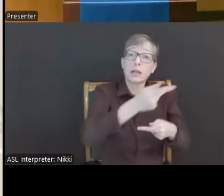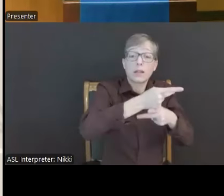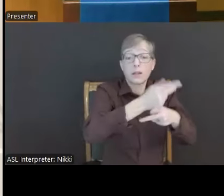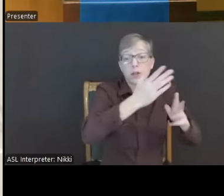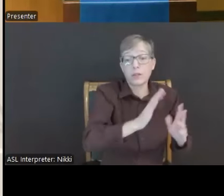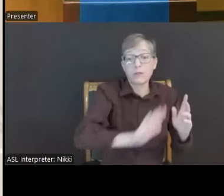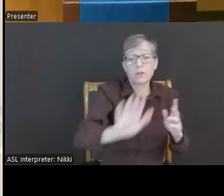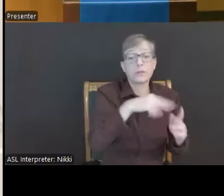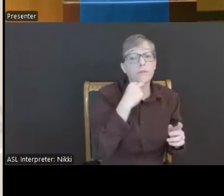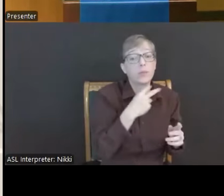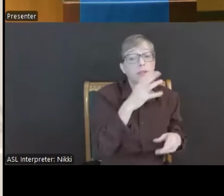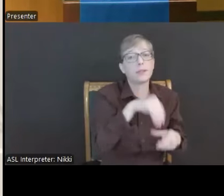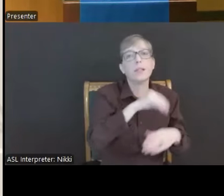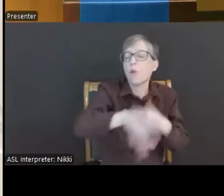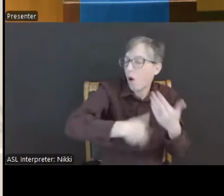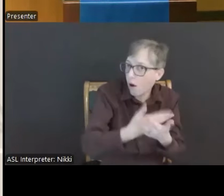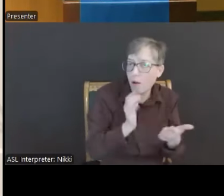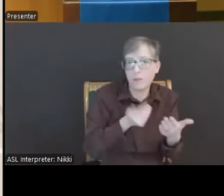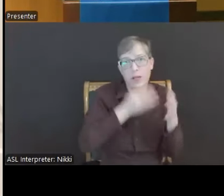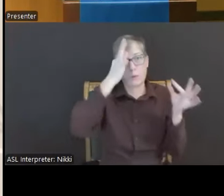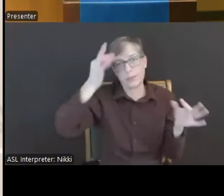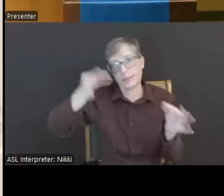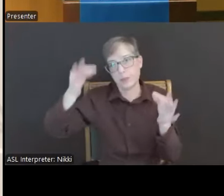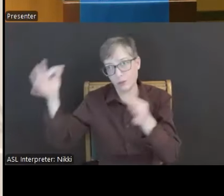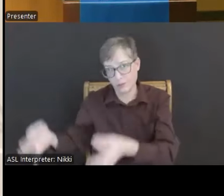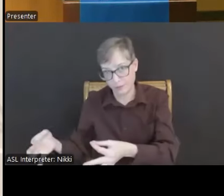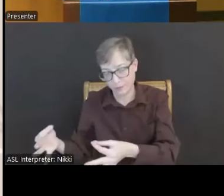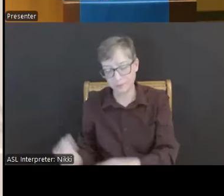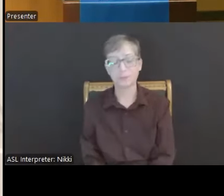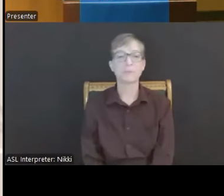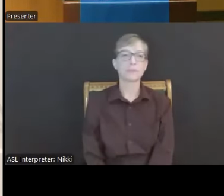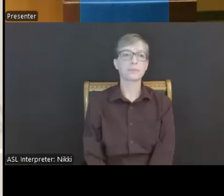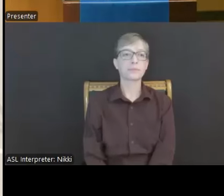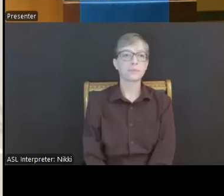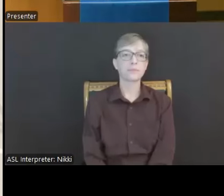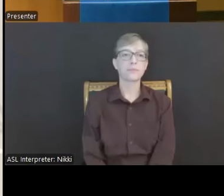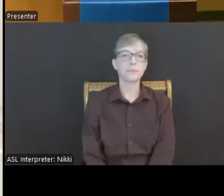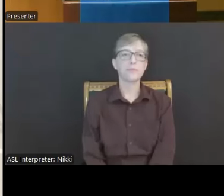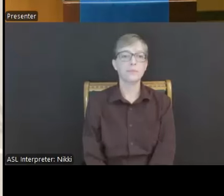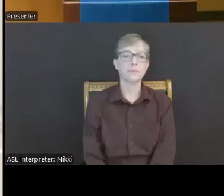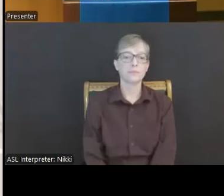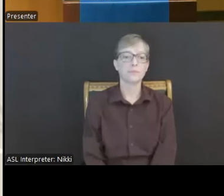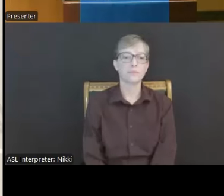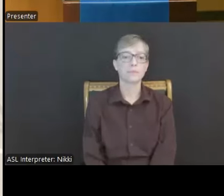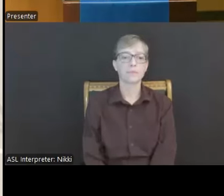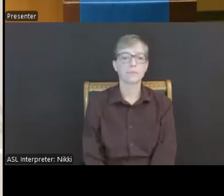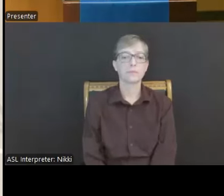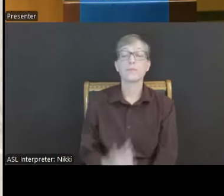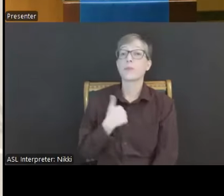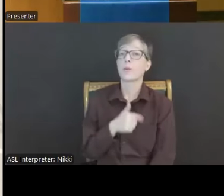and so the last uh thing towards that end is we now have a uh family member co-lead all our family